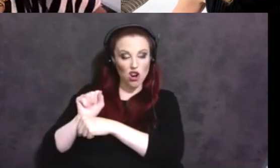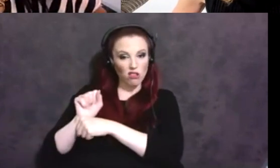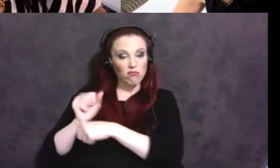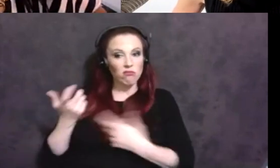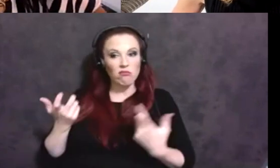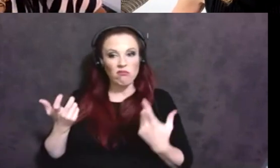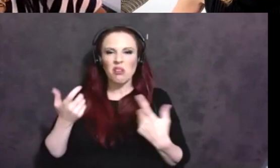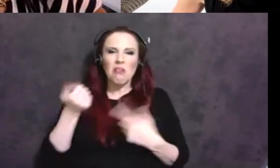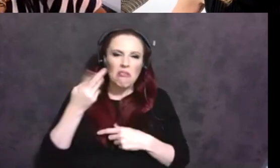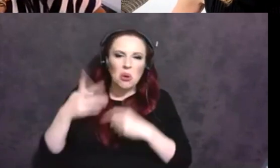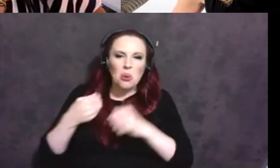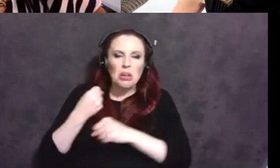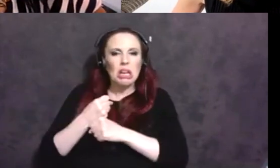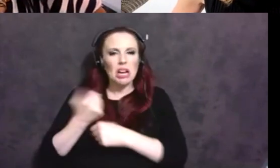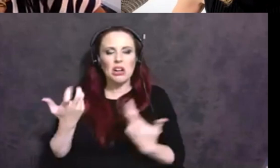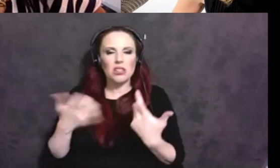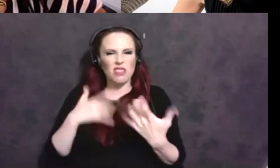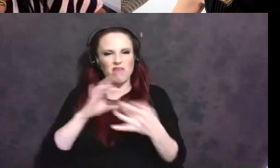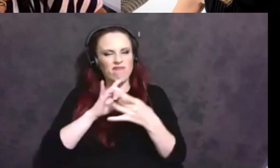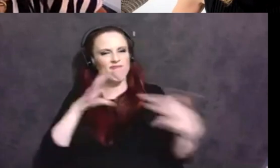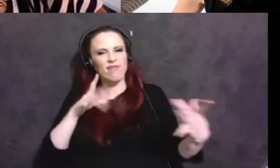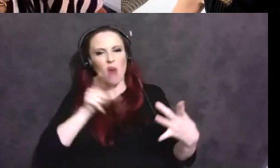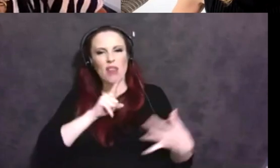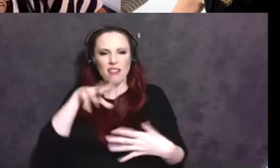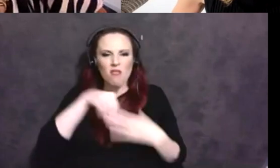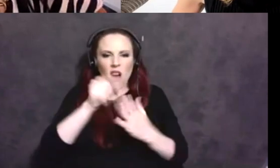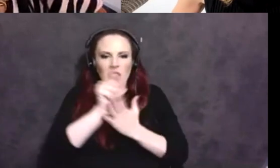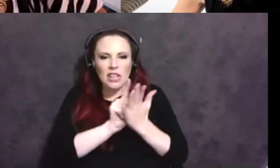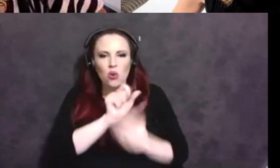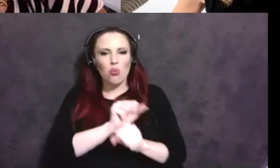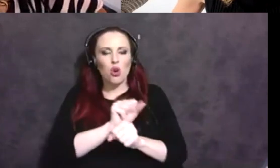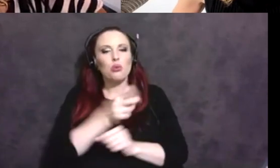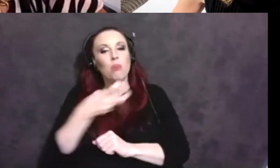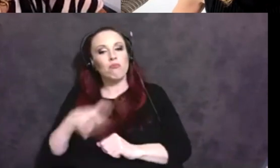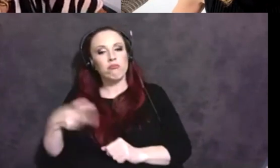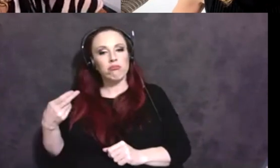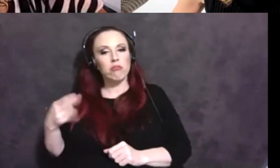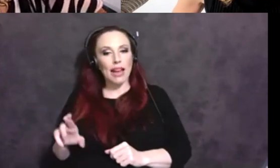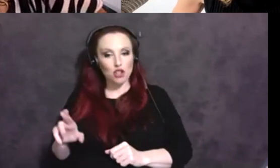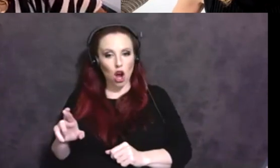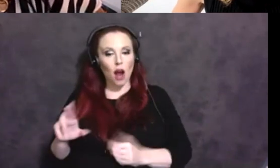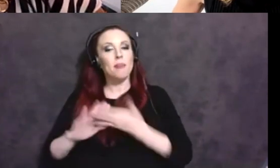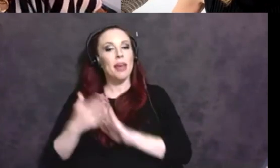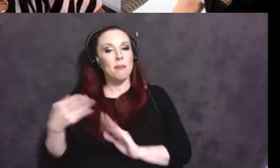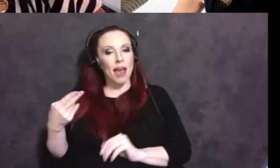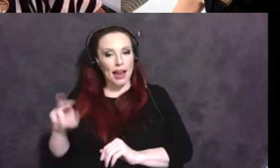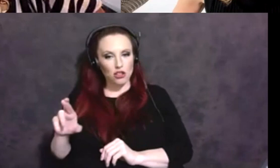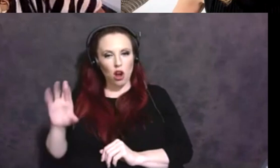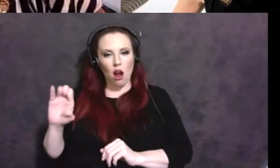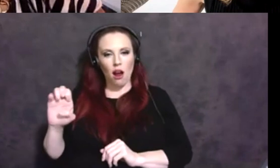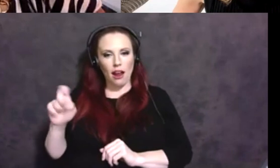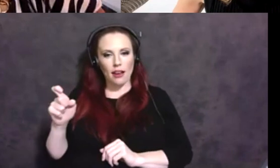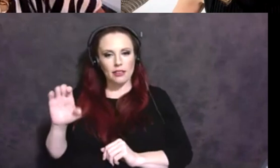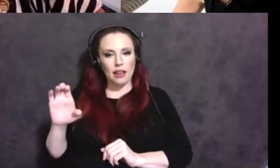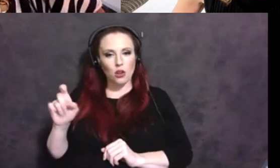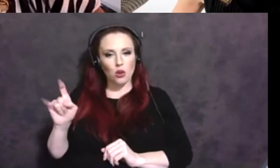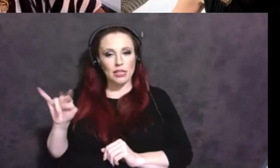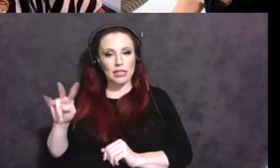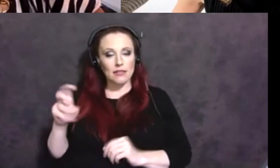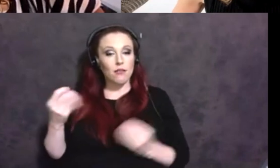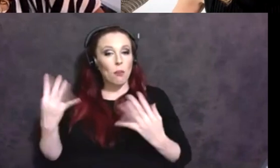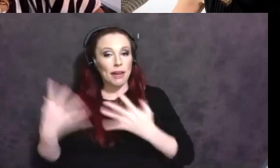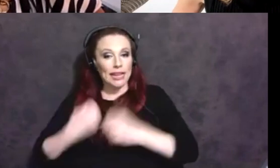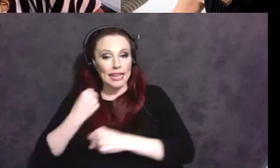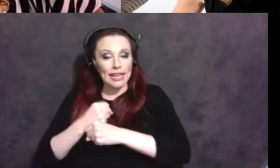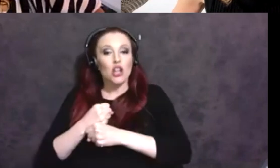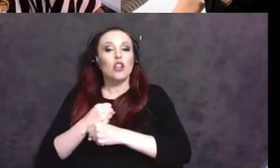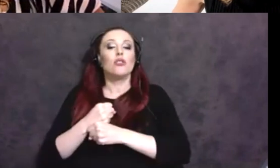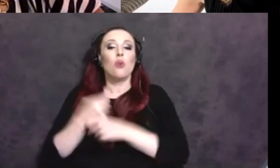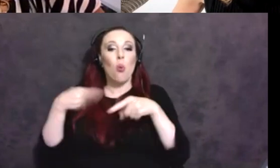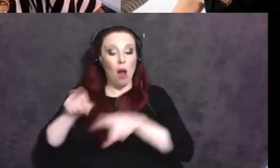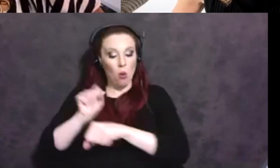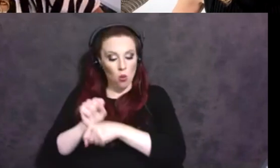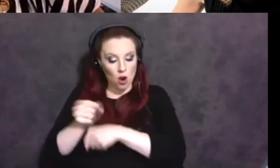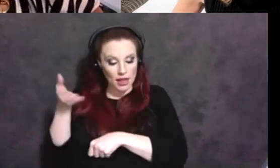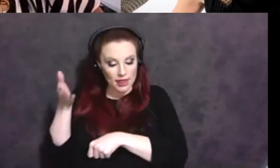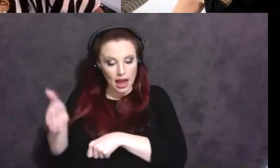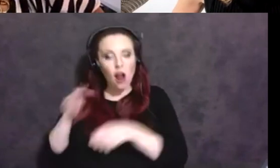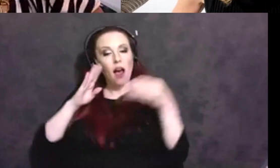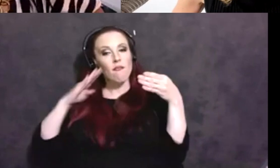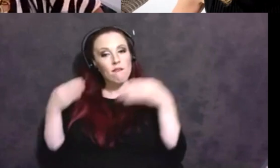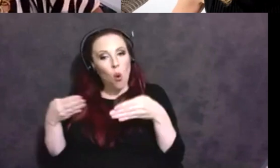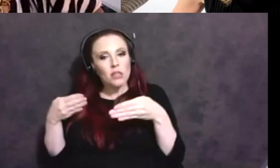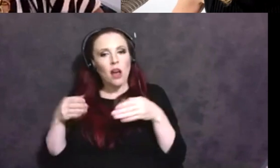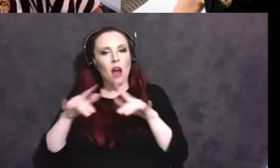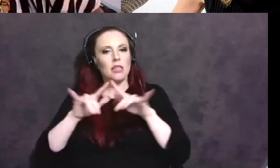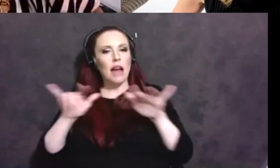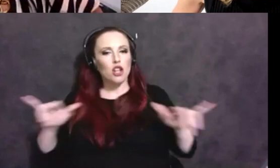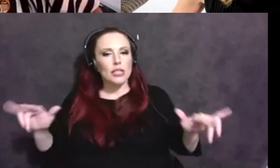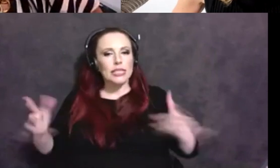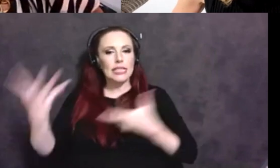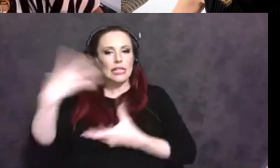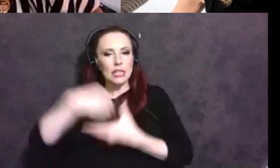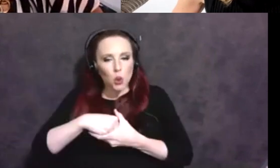in the corporate towers which you can see. I transitioned to doing HR and became an HR